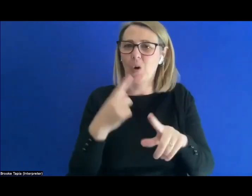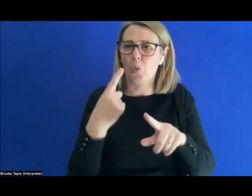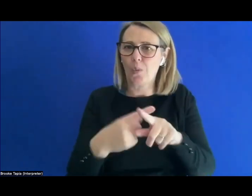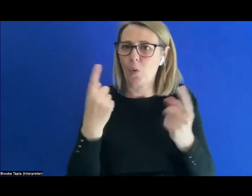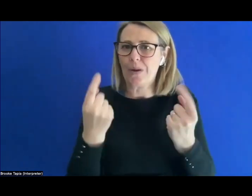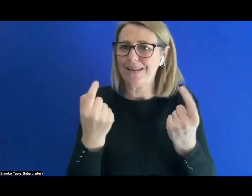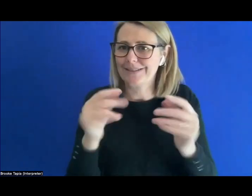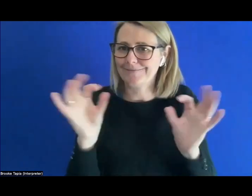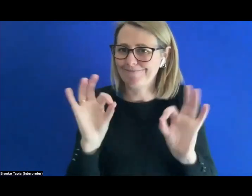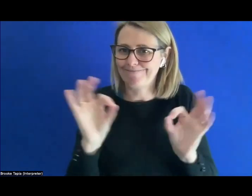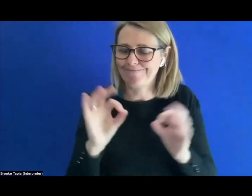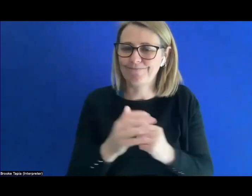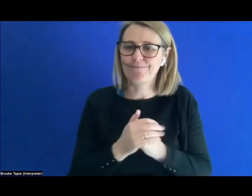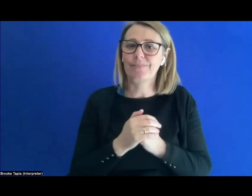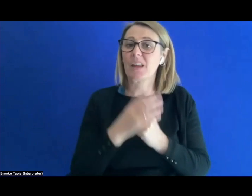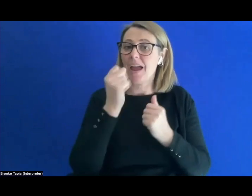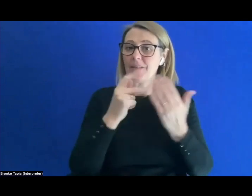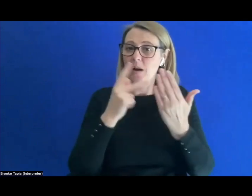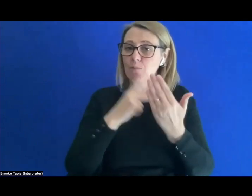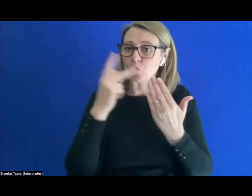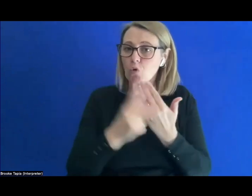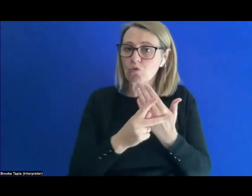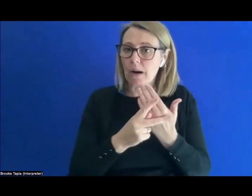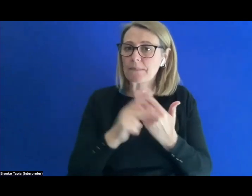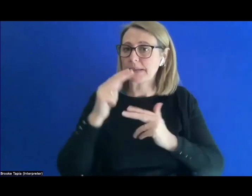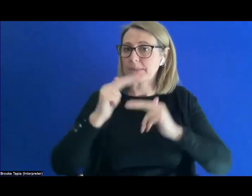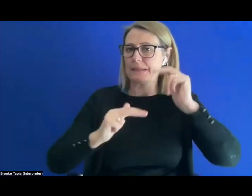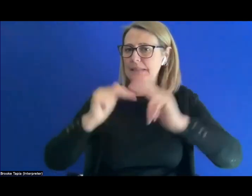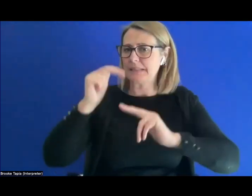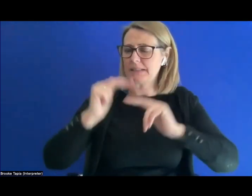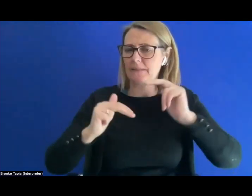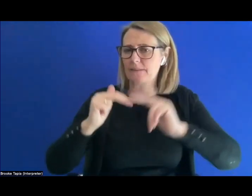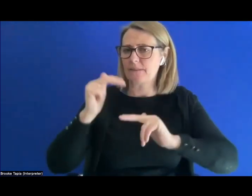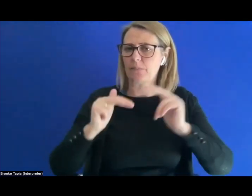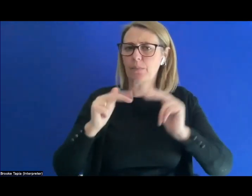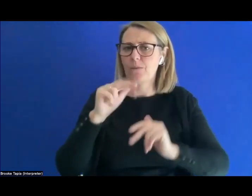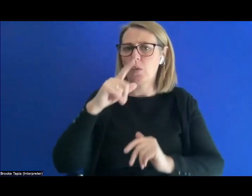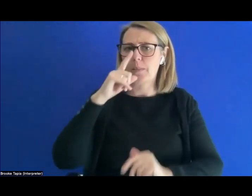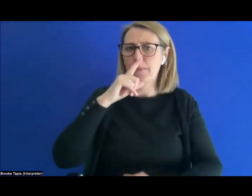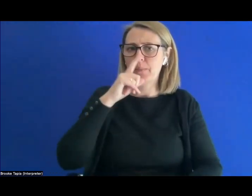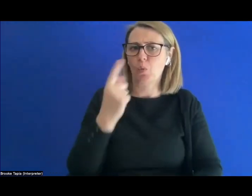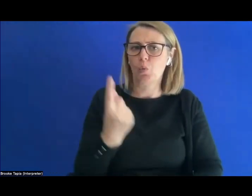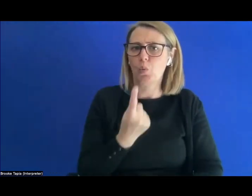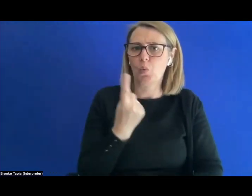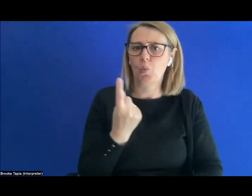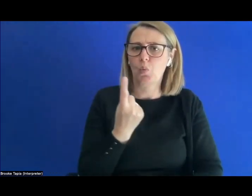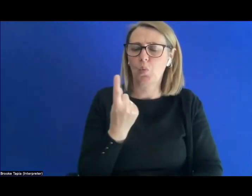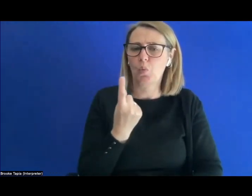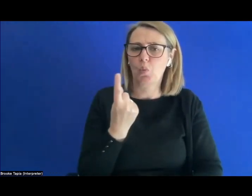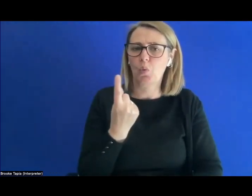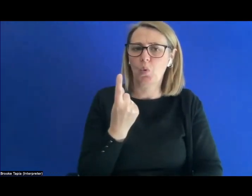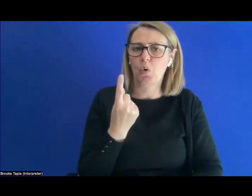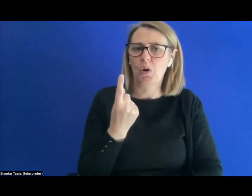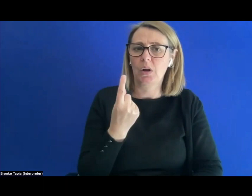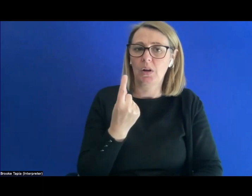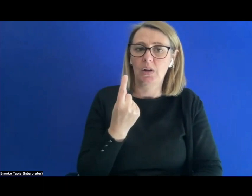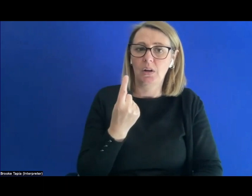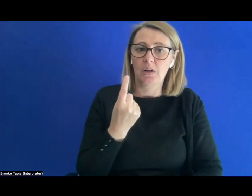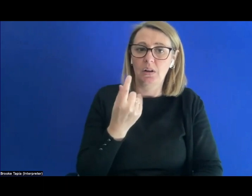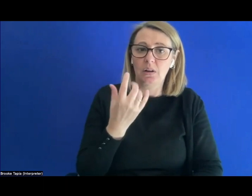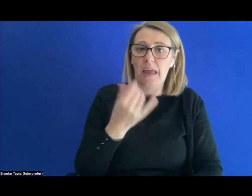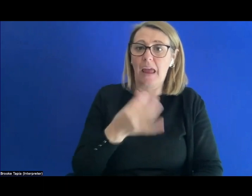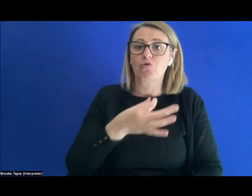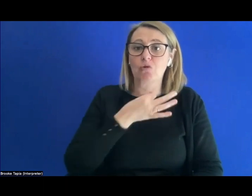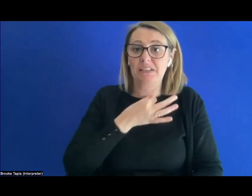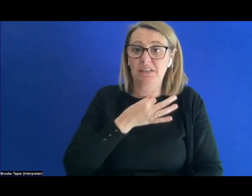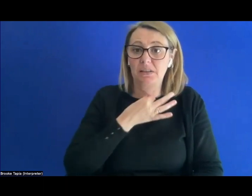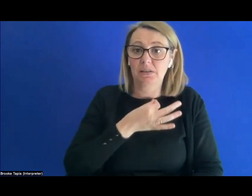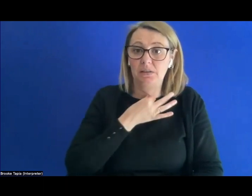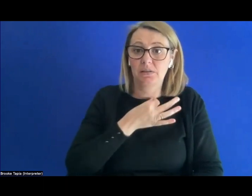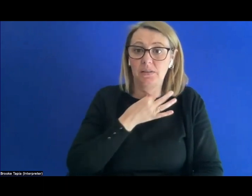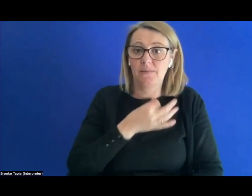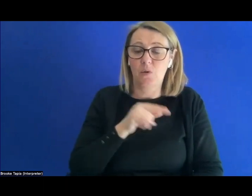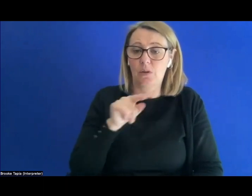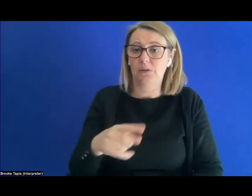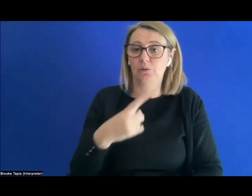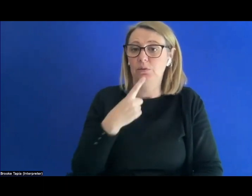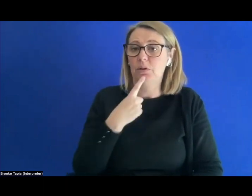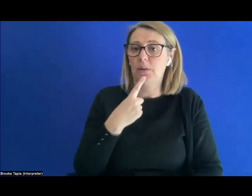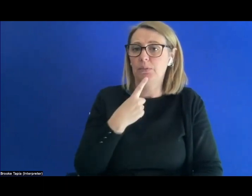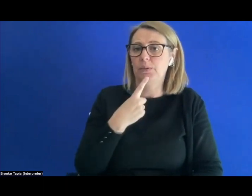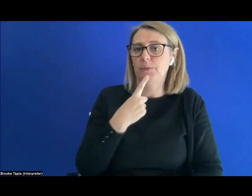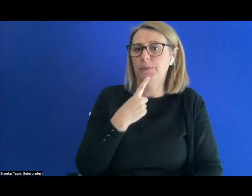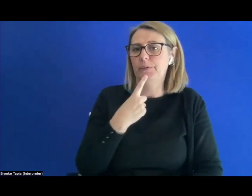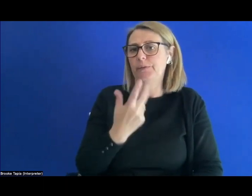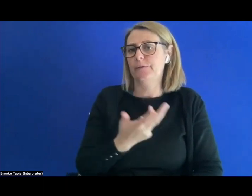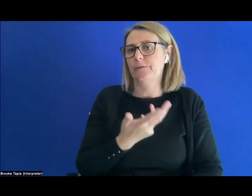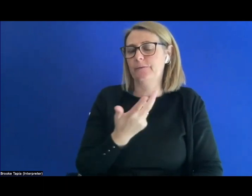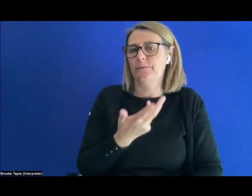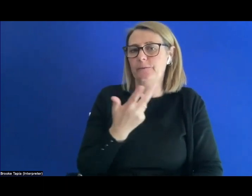is a program that has been developed, I think, for people who are at risk for this sort of learning